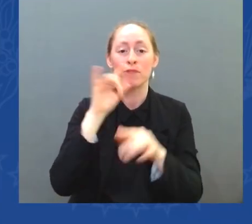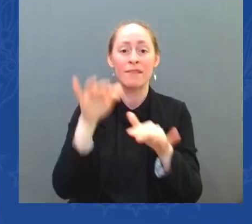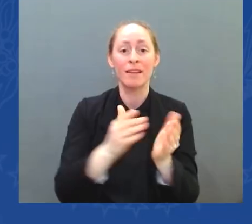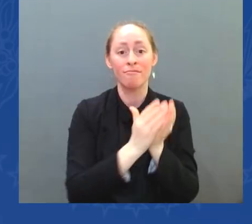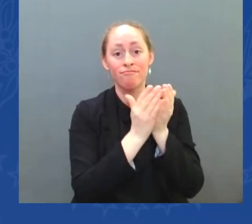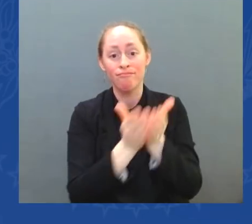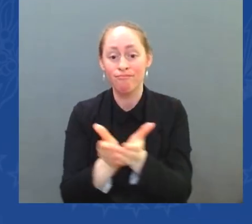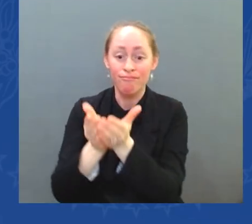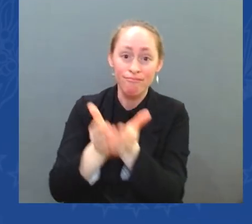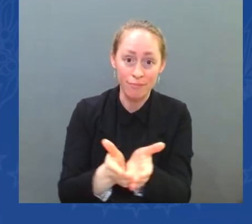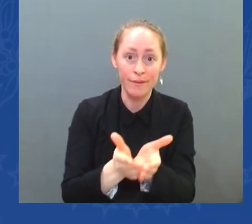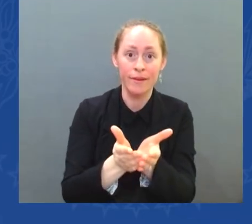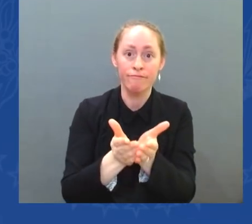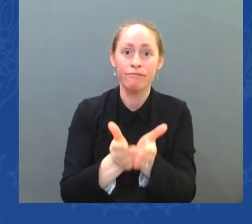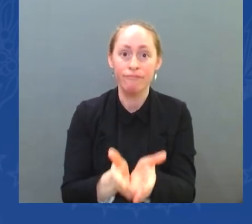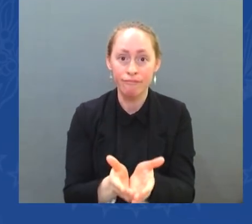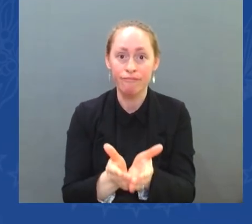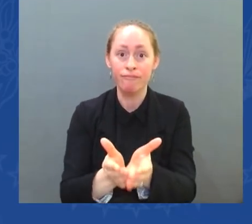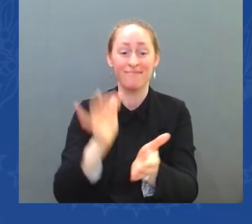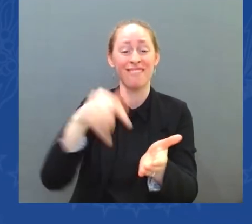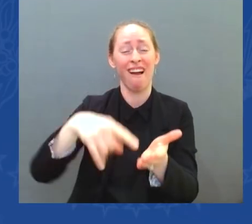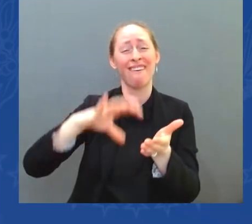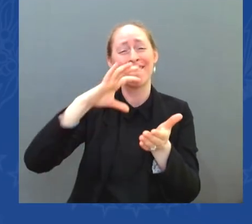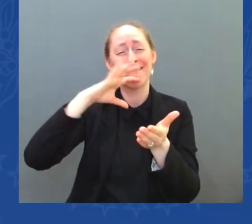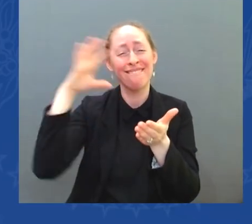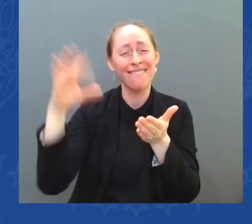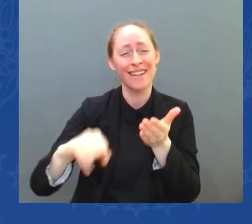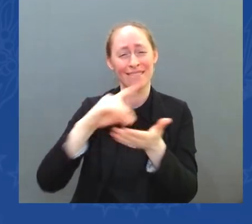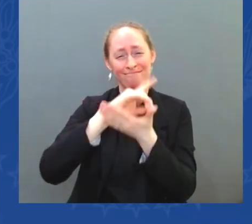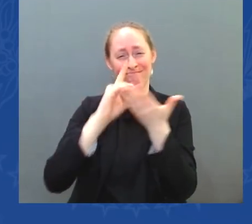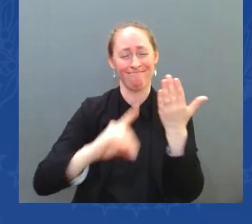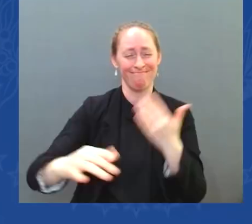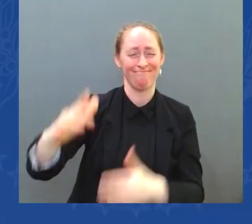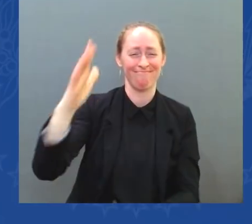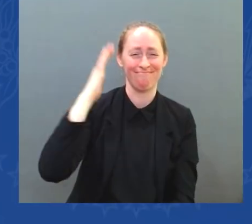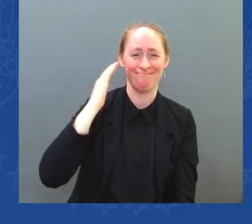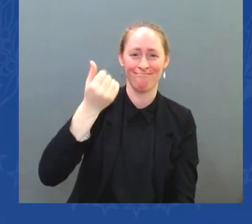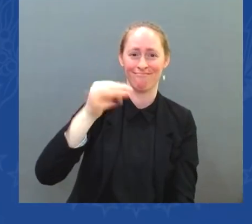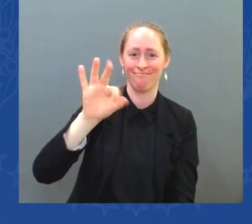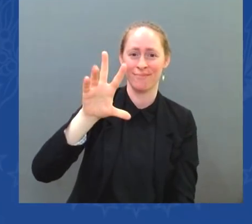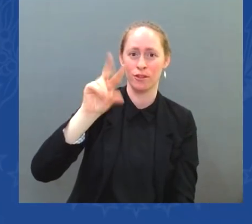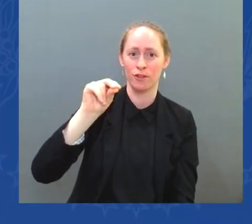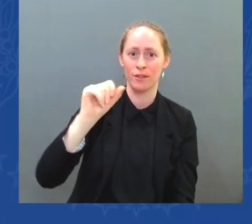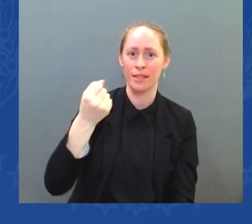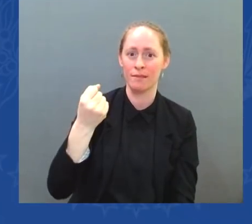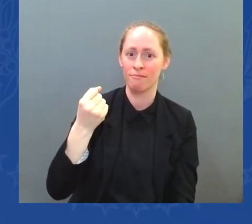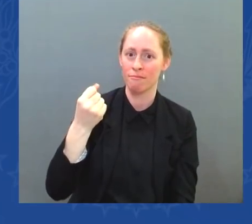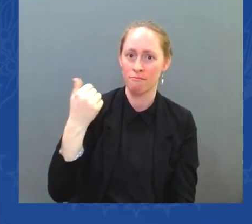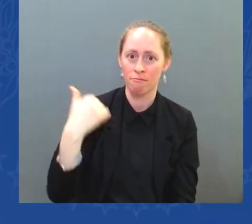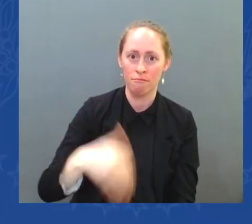to make it through, taking hours and sometimes greater delays. With new, modern locks, we're going to help farmers